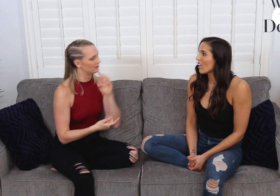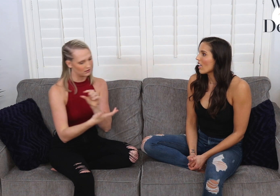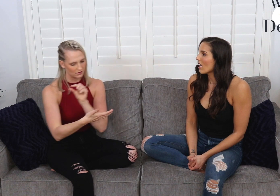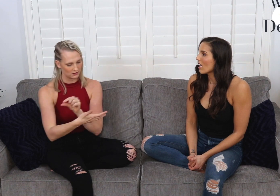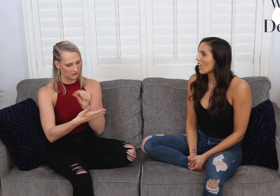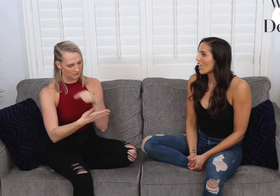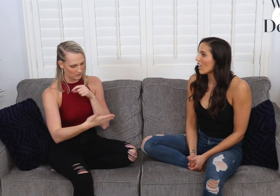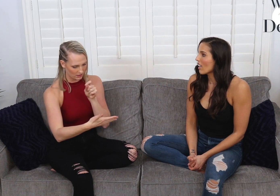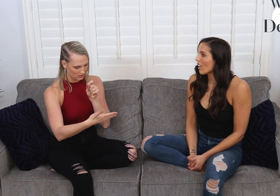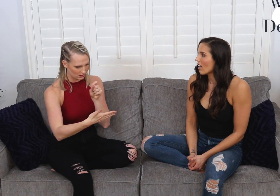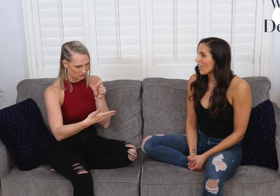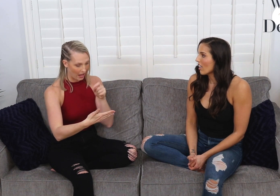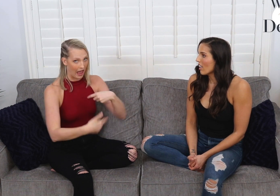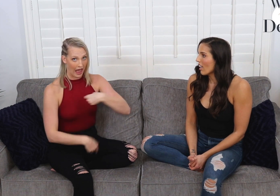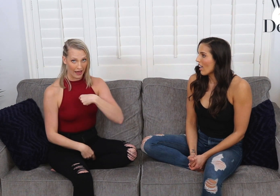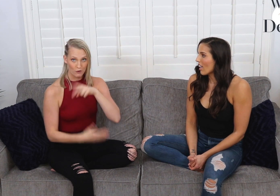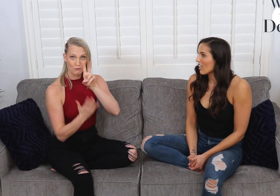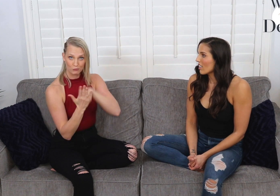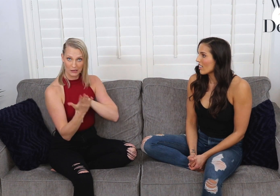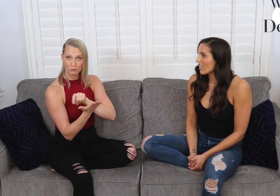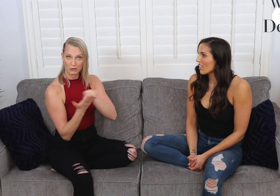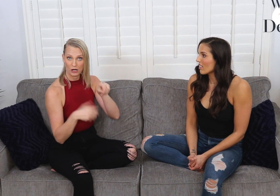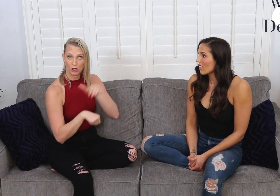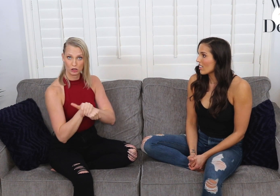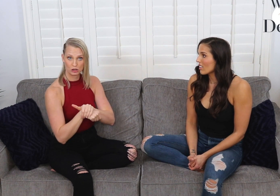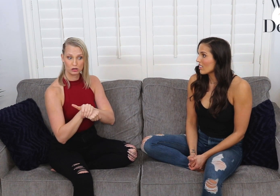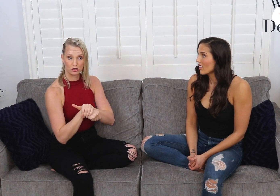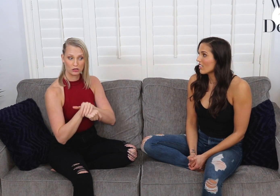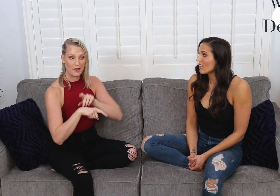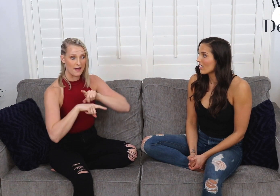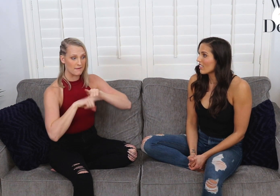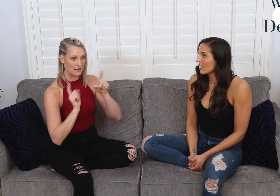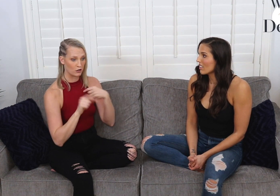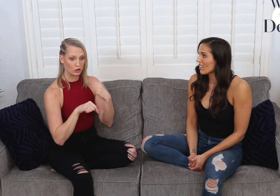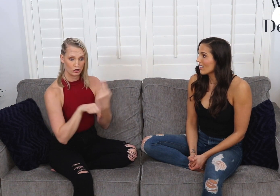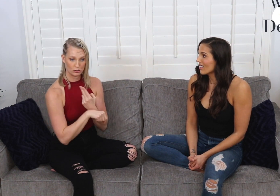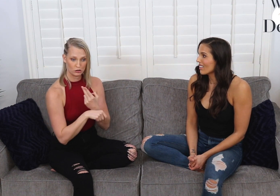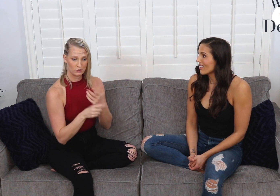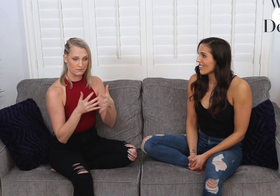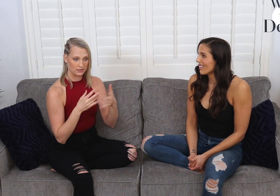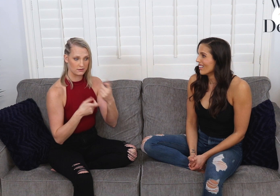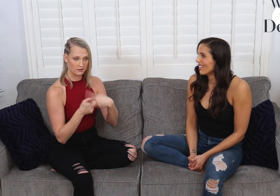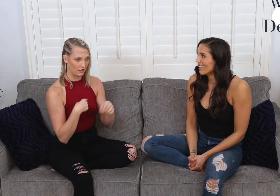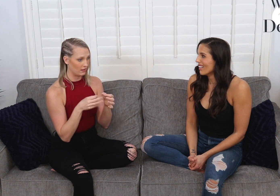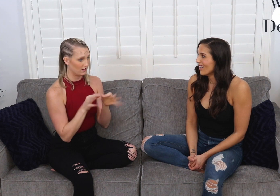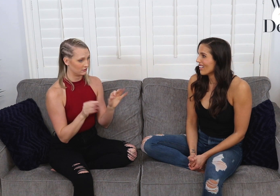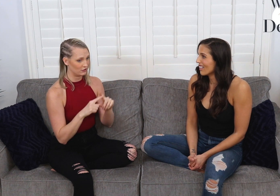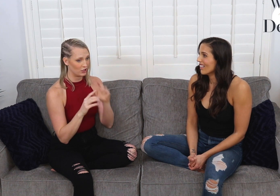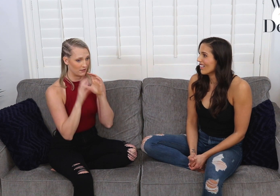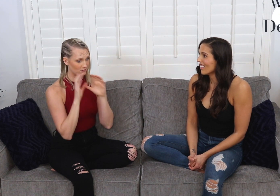and it's got a couple of boxes there to check and I'm like, okay, so I read and write English, but I use American Sign Language to communicate.